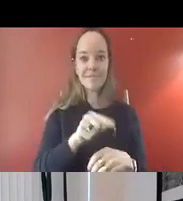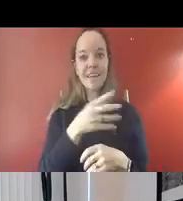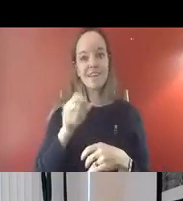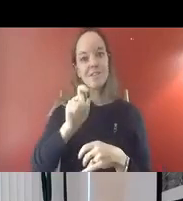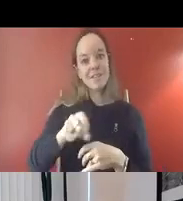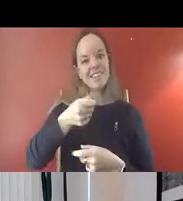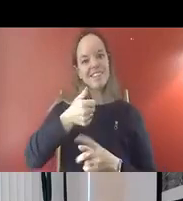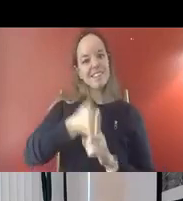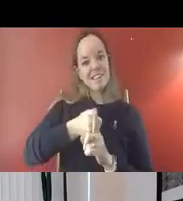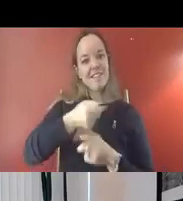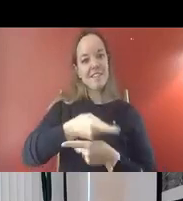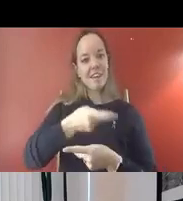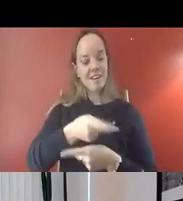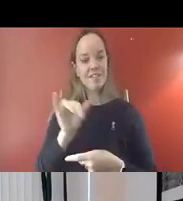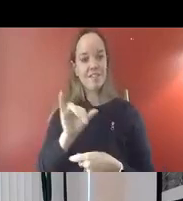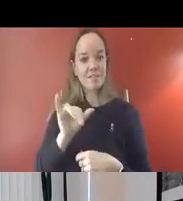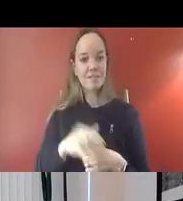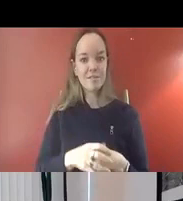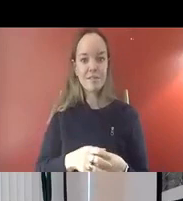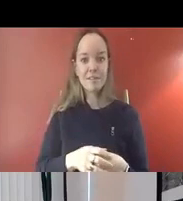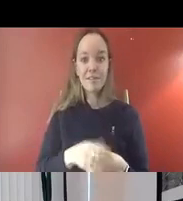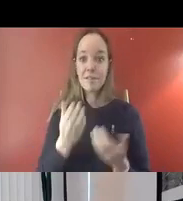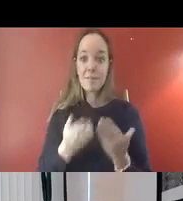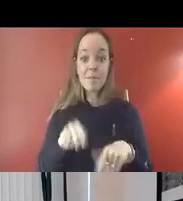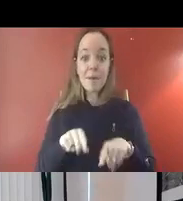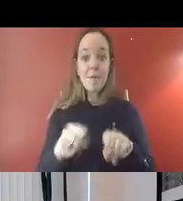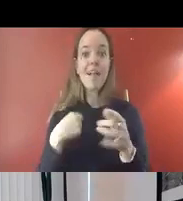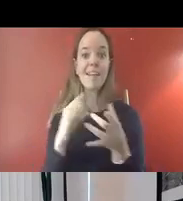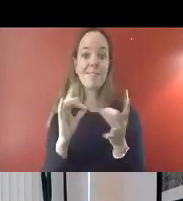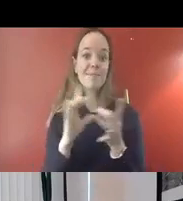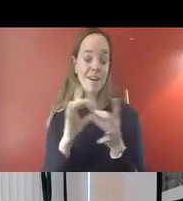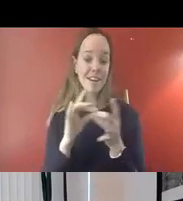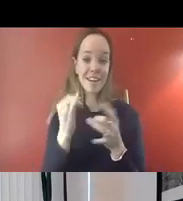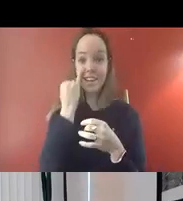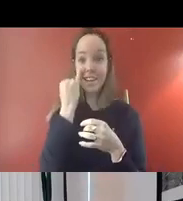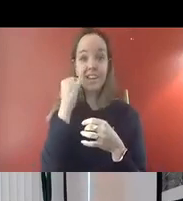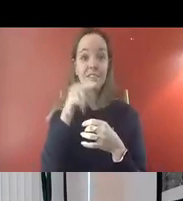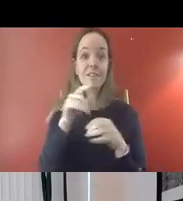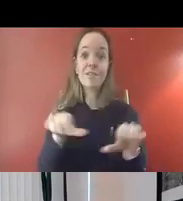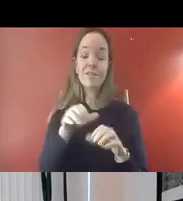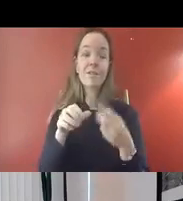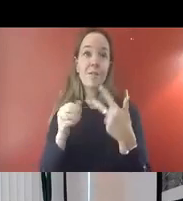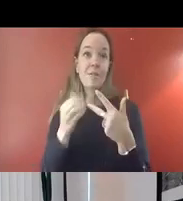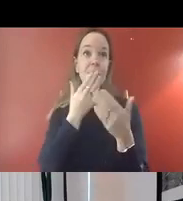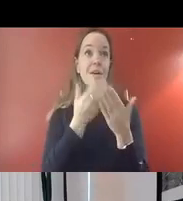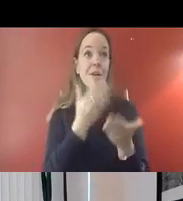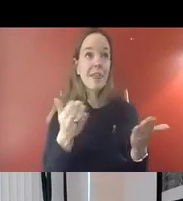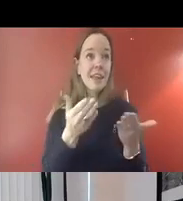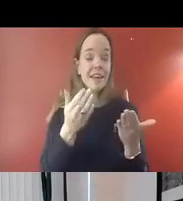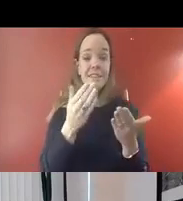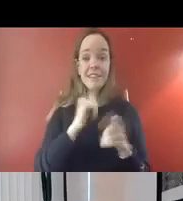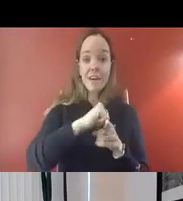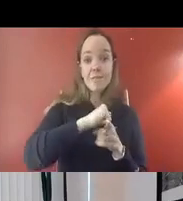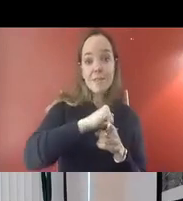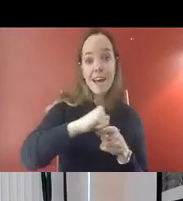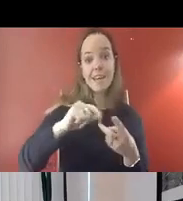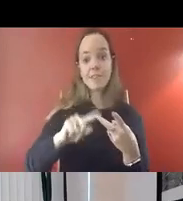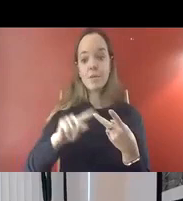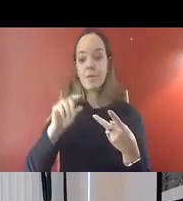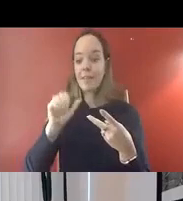you know if it was the Three Good Things taking a few minutes while I'm talking exercise or the ACT acronym, whatever it you know if it was the Three Good Things is that sounds appealing I would exercise or the ACT acronym, whatever it